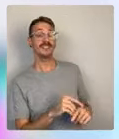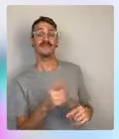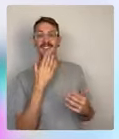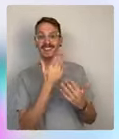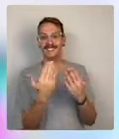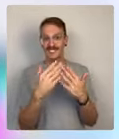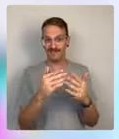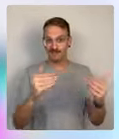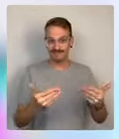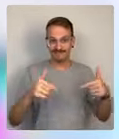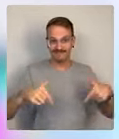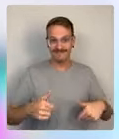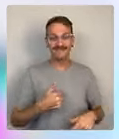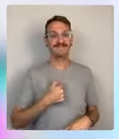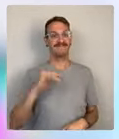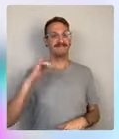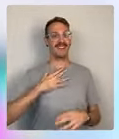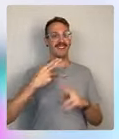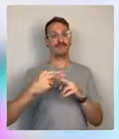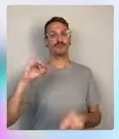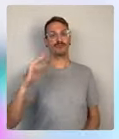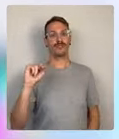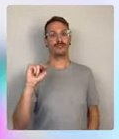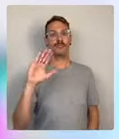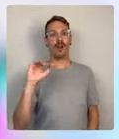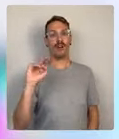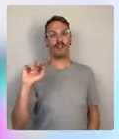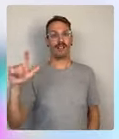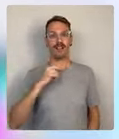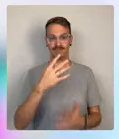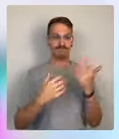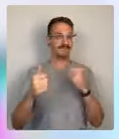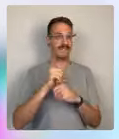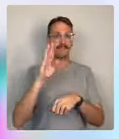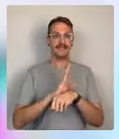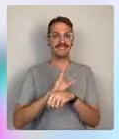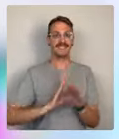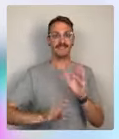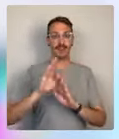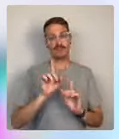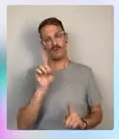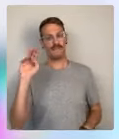That absolutely resonates on this end as well. Thanks again for having us, Mari. My name is John Connell.